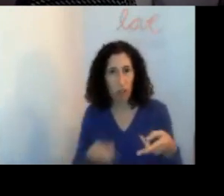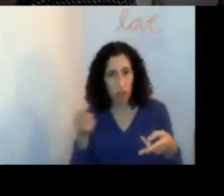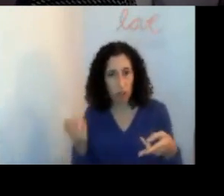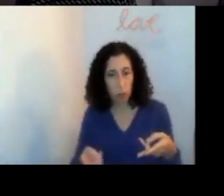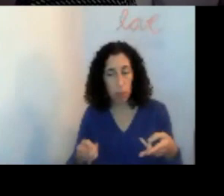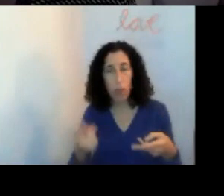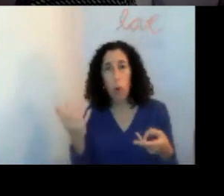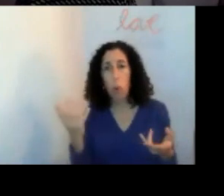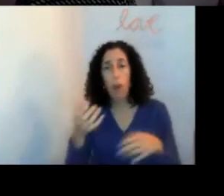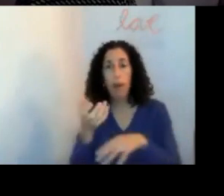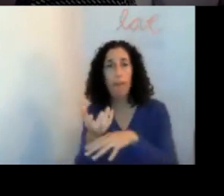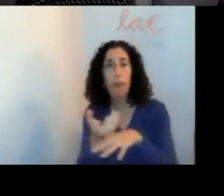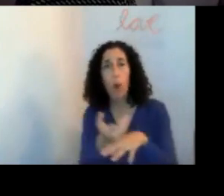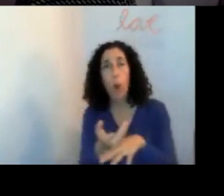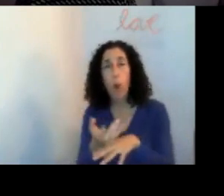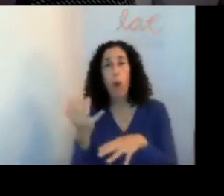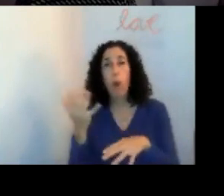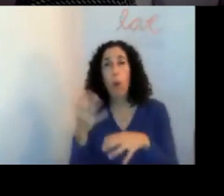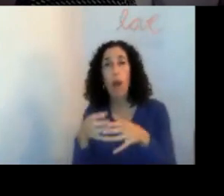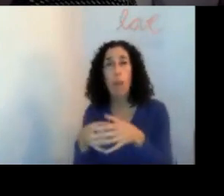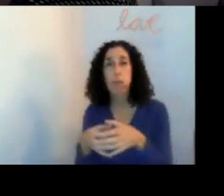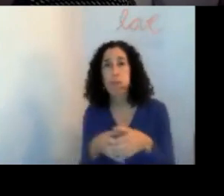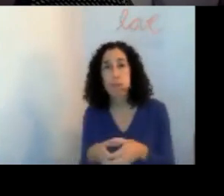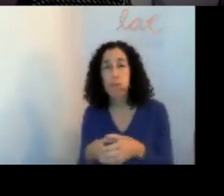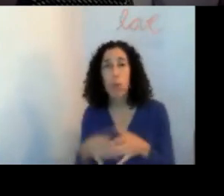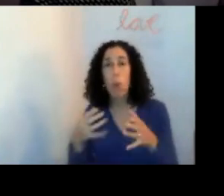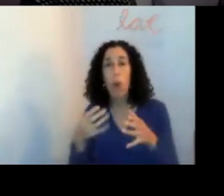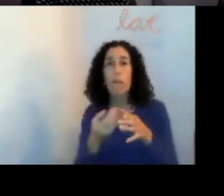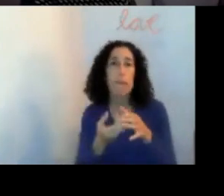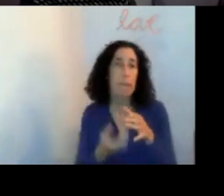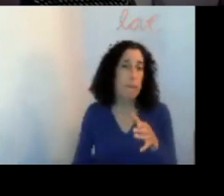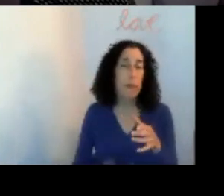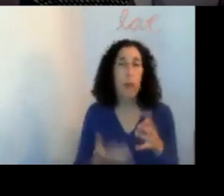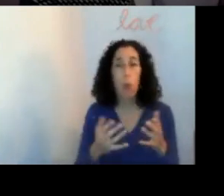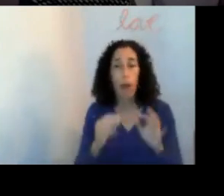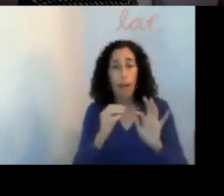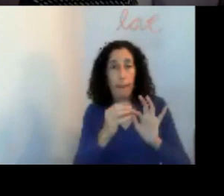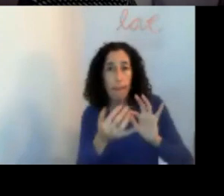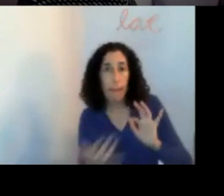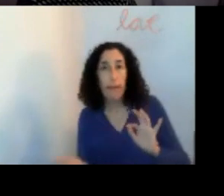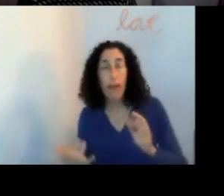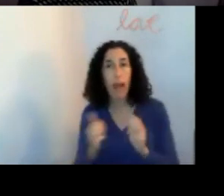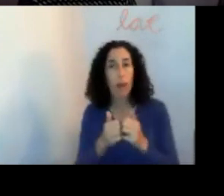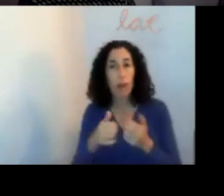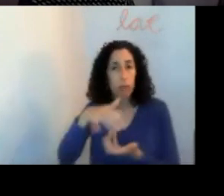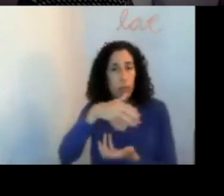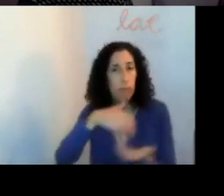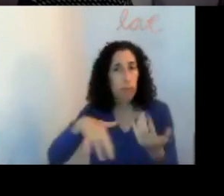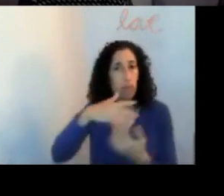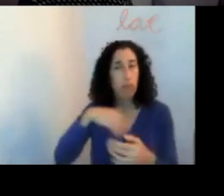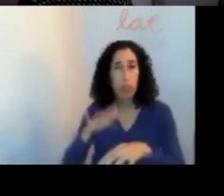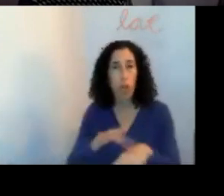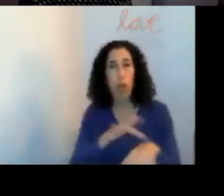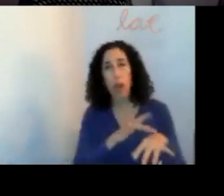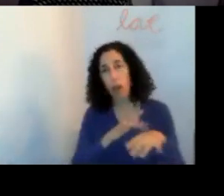color and form brush into and begin to swirl around one another.